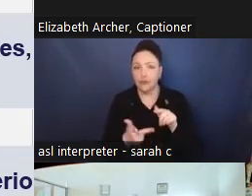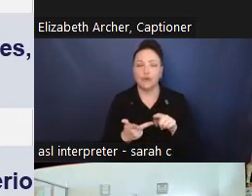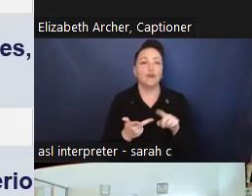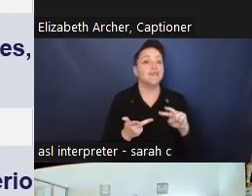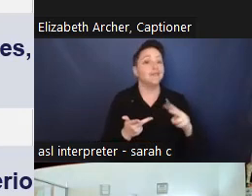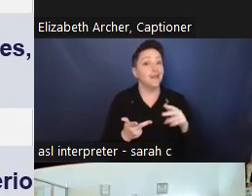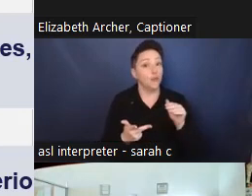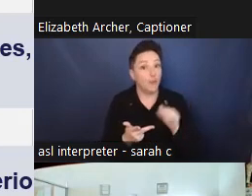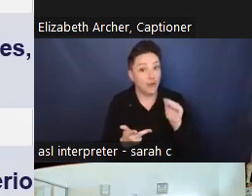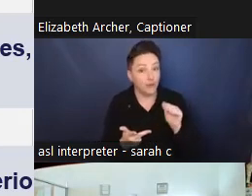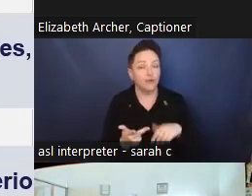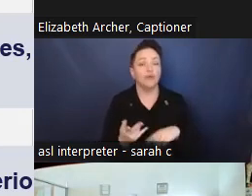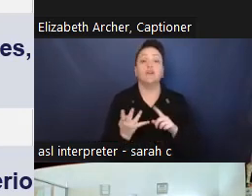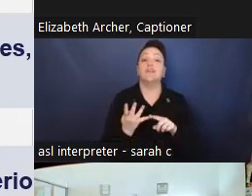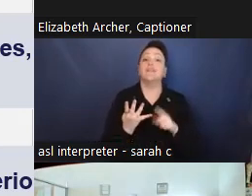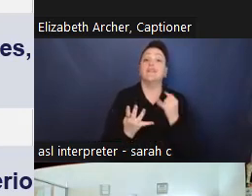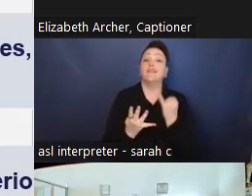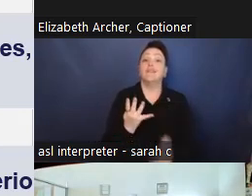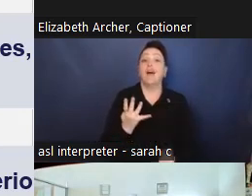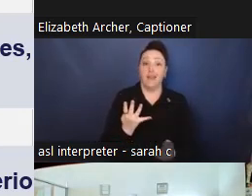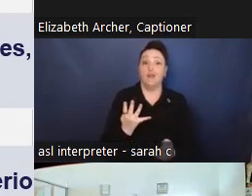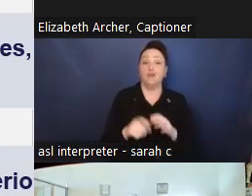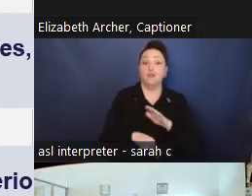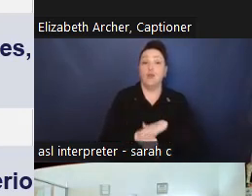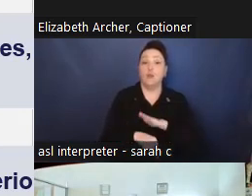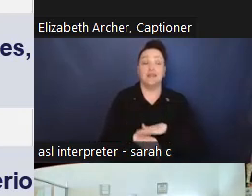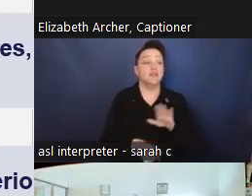and then they get a notice you are going to lose your benefits your Oregon health plan.